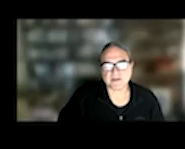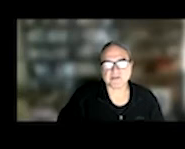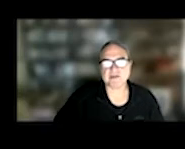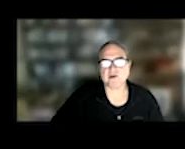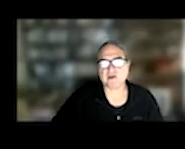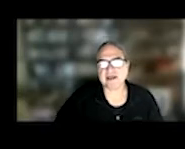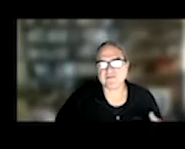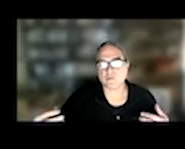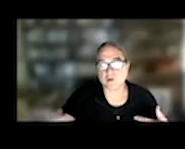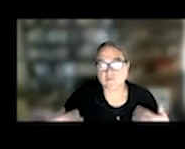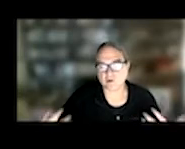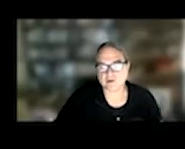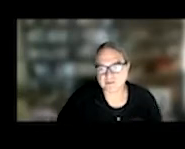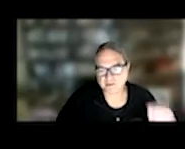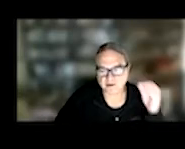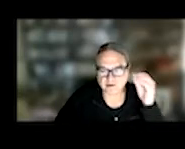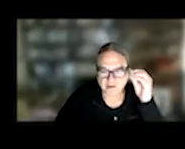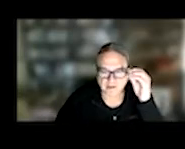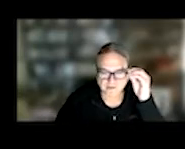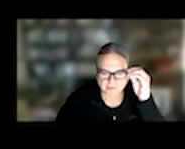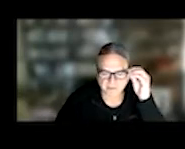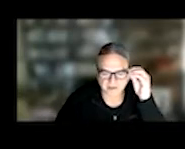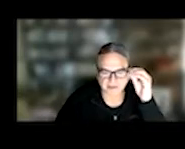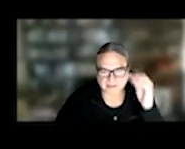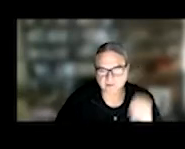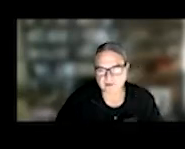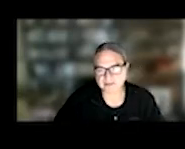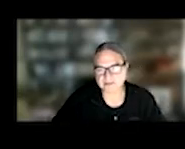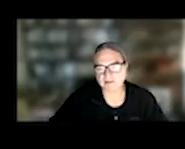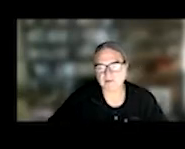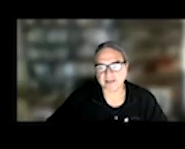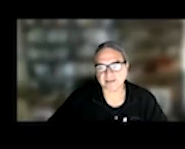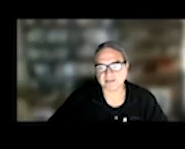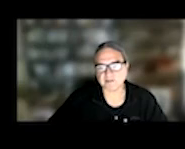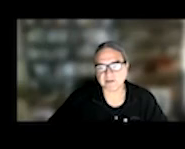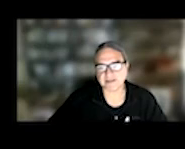because we don't have the workforce in our tribal communities to address all of our needs. So we